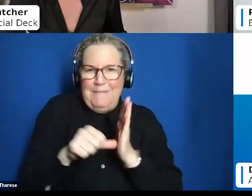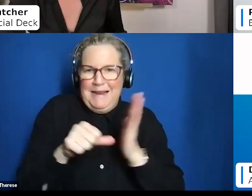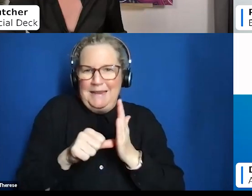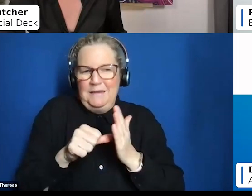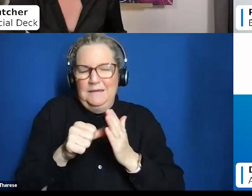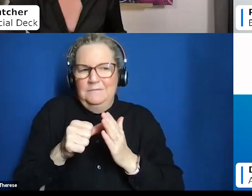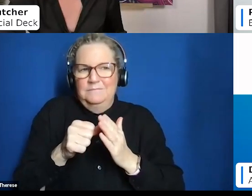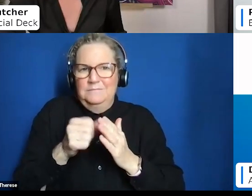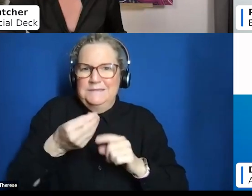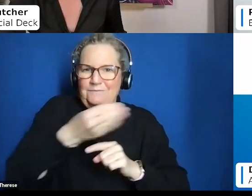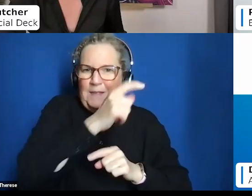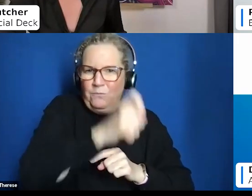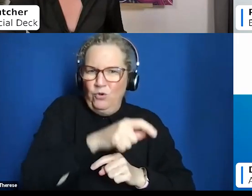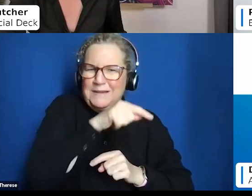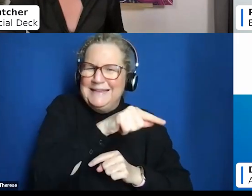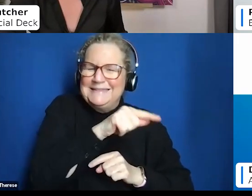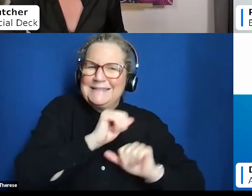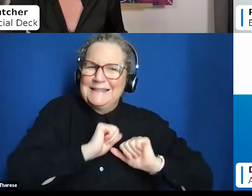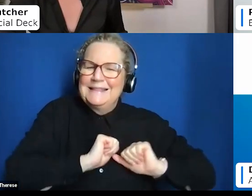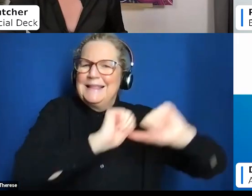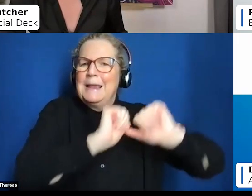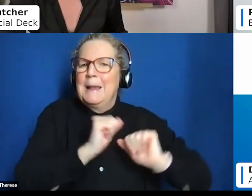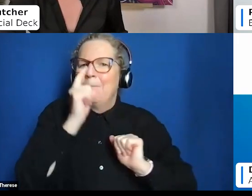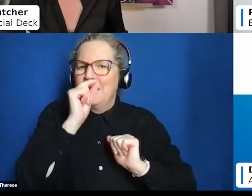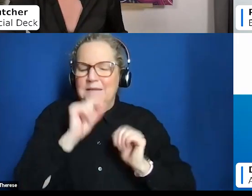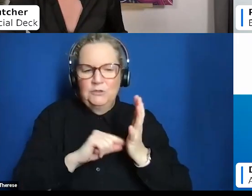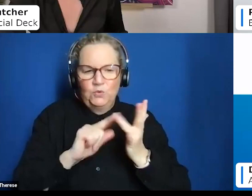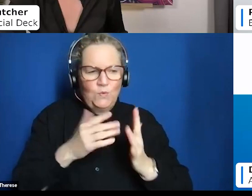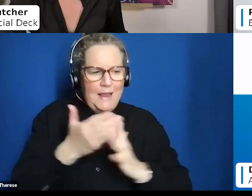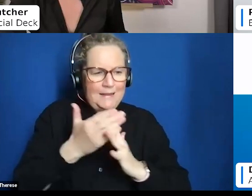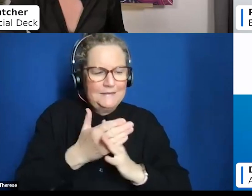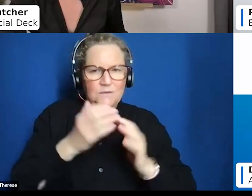it's also about their aspects, their ability to access good housing,